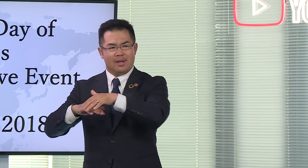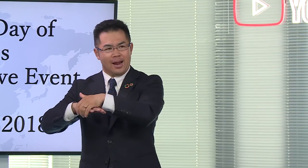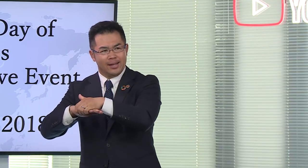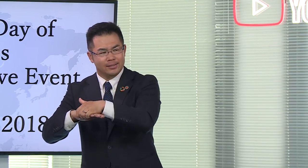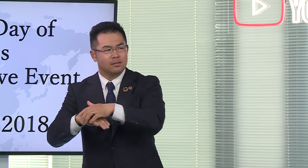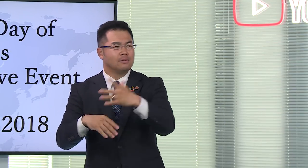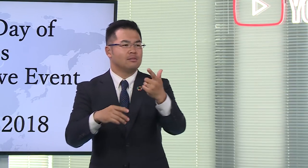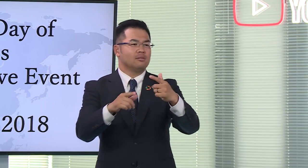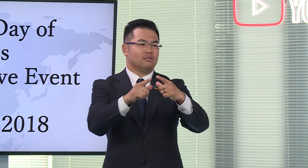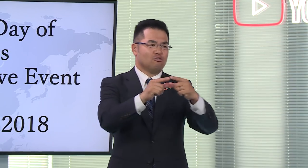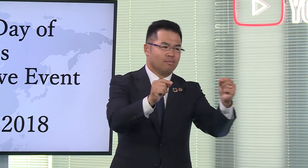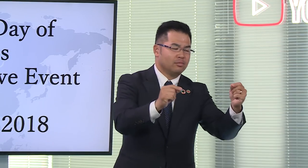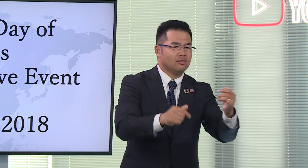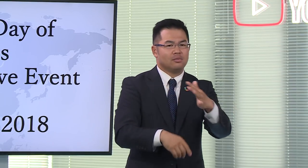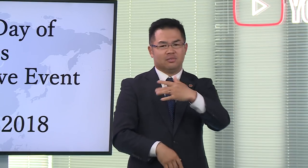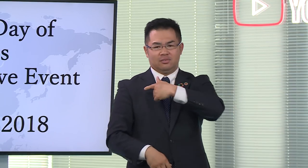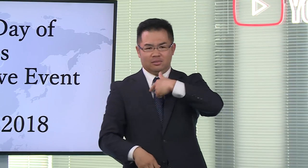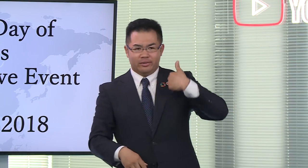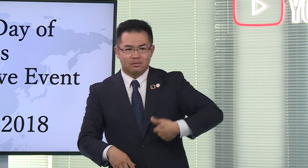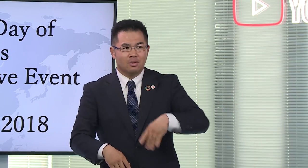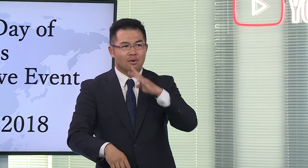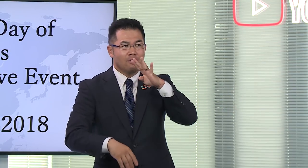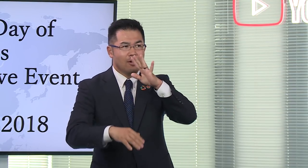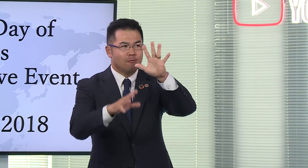So to leapt you know we have three IS interpreters here. That's right.